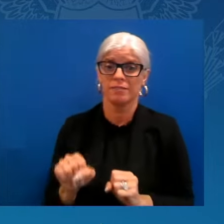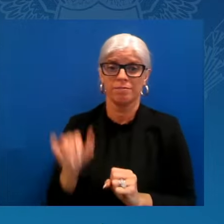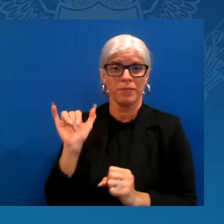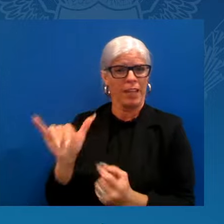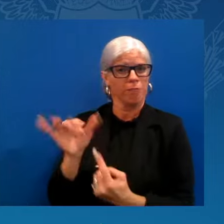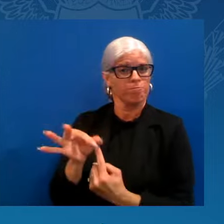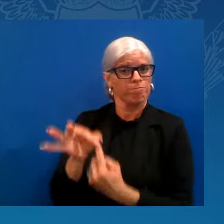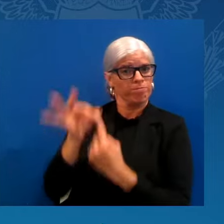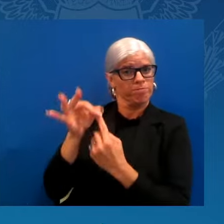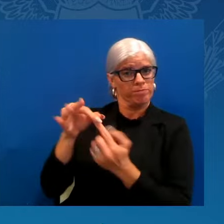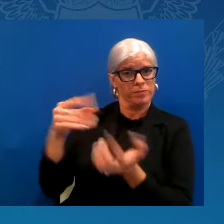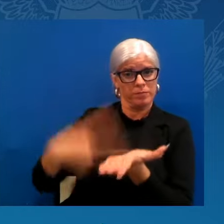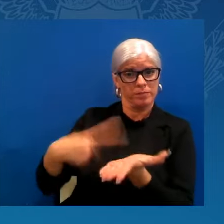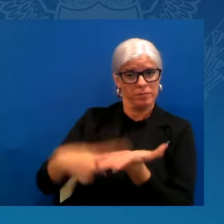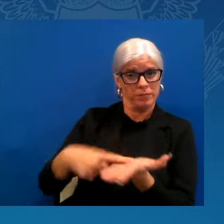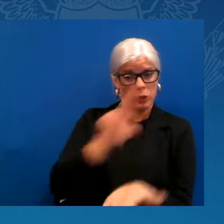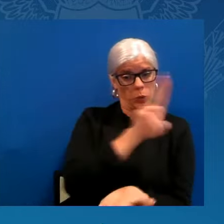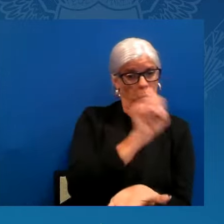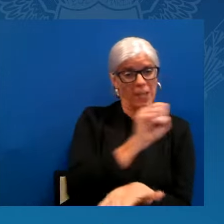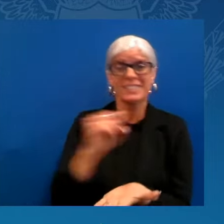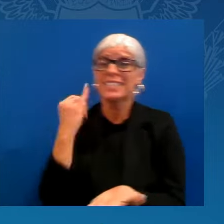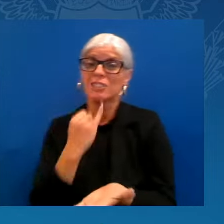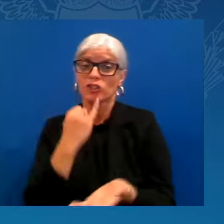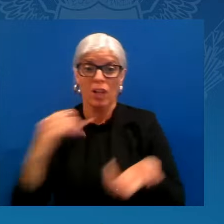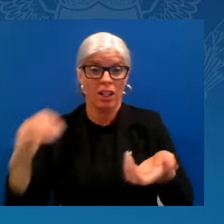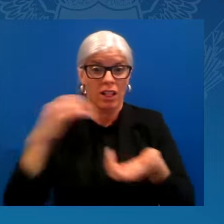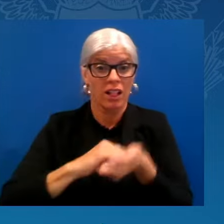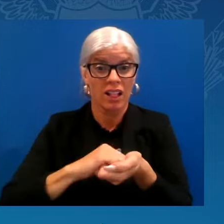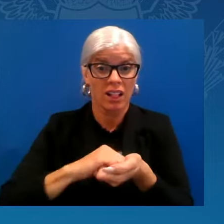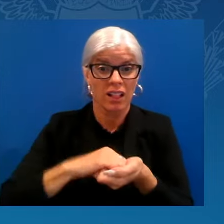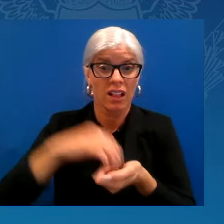between our nations in science, technology, and medicine.